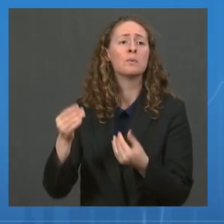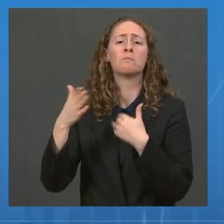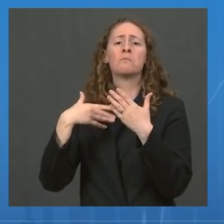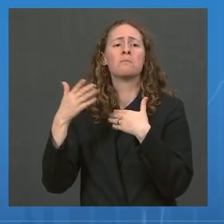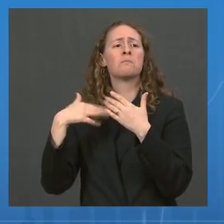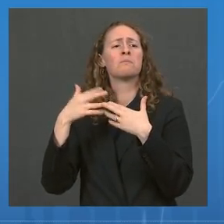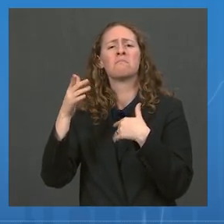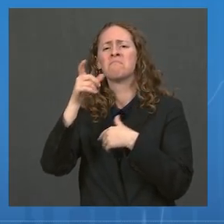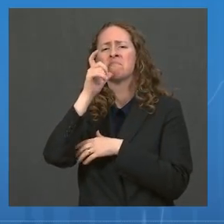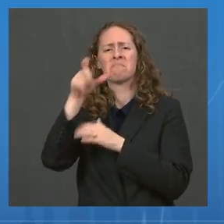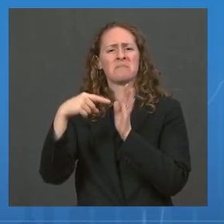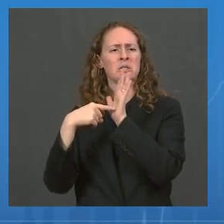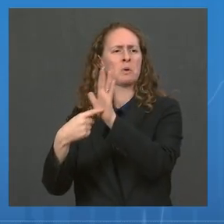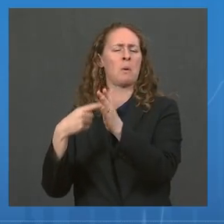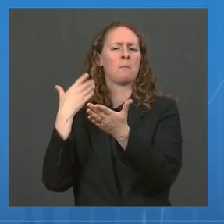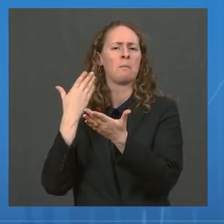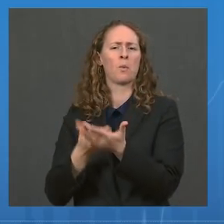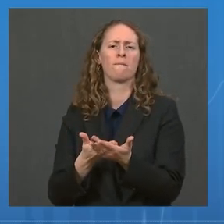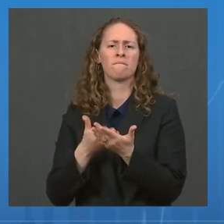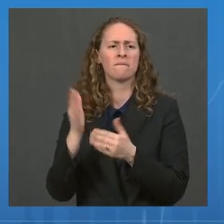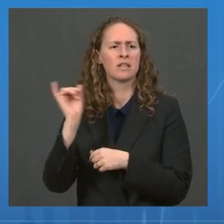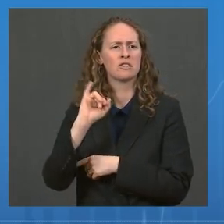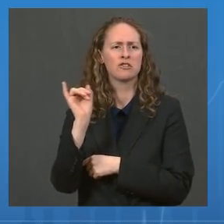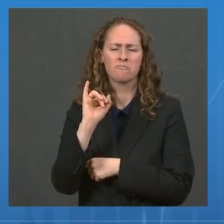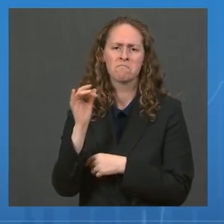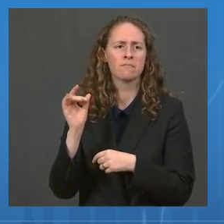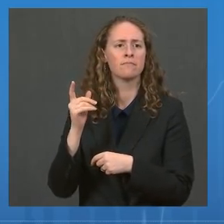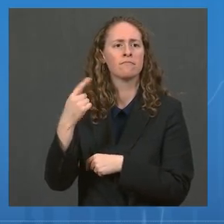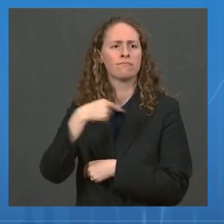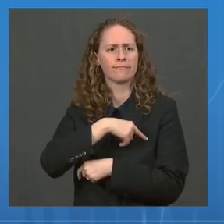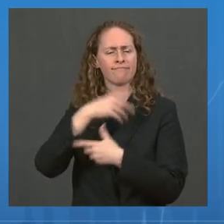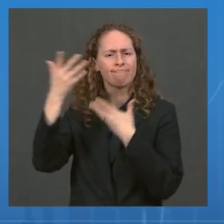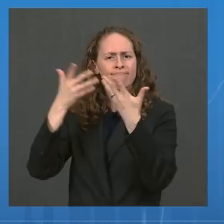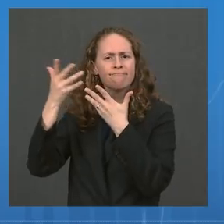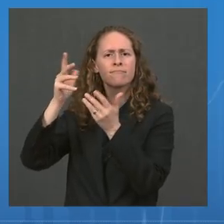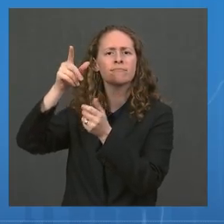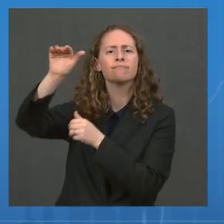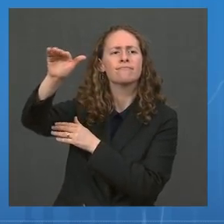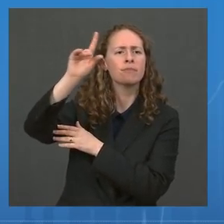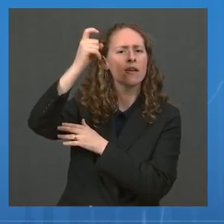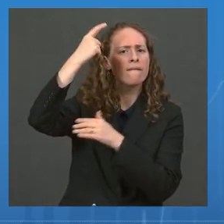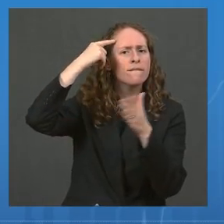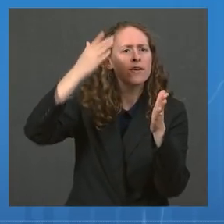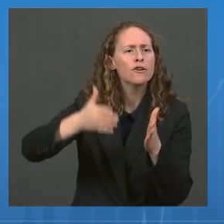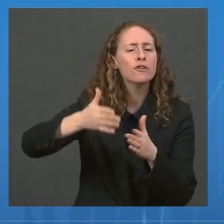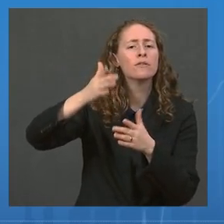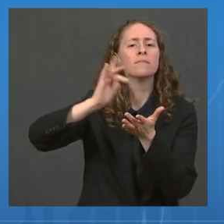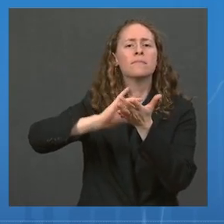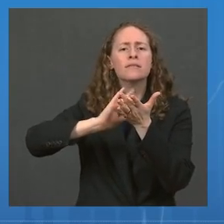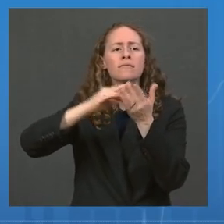And we've worked closely with partners, including governors, pharmacies, doctors, long-term care facilities,